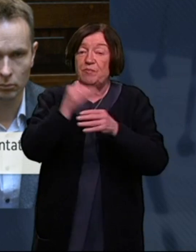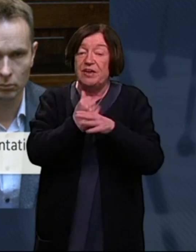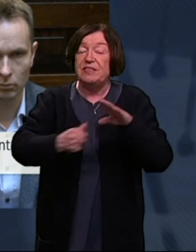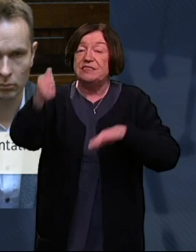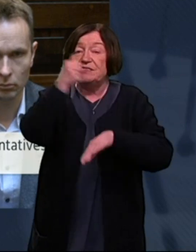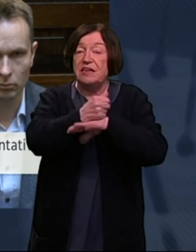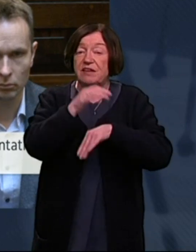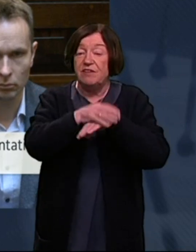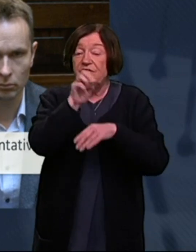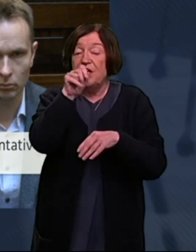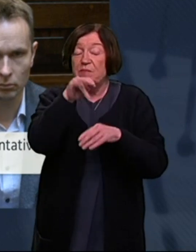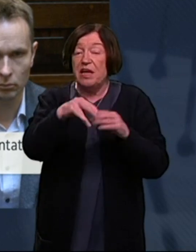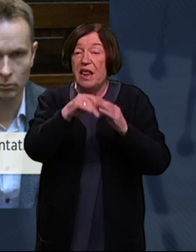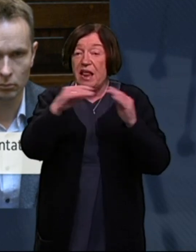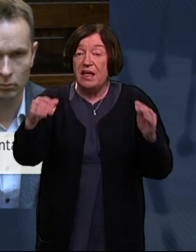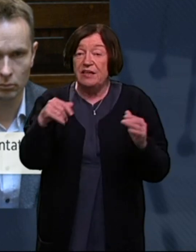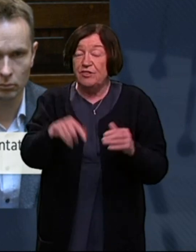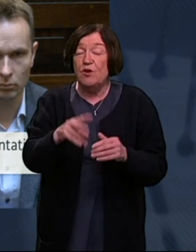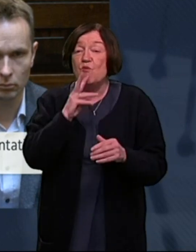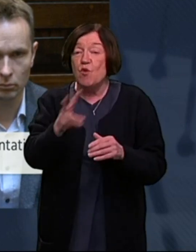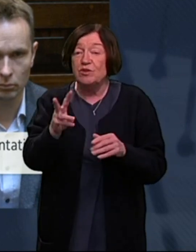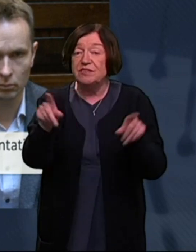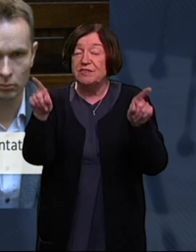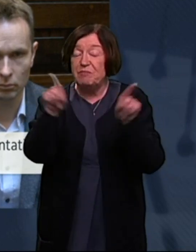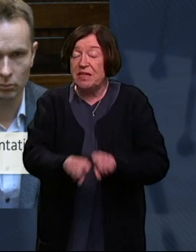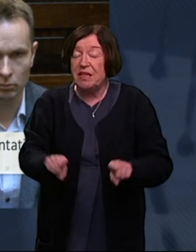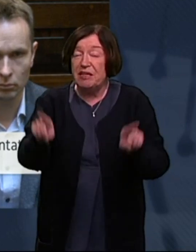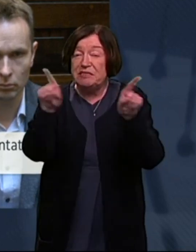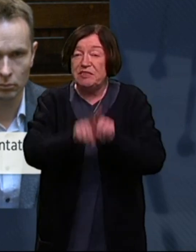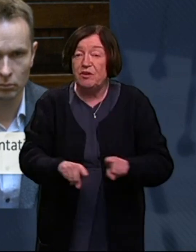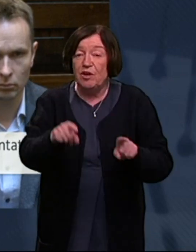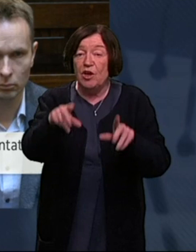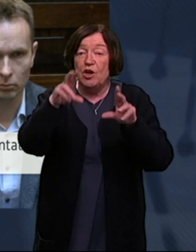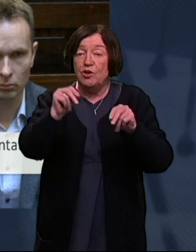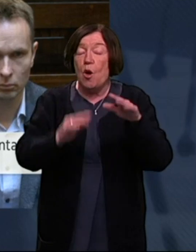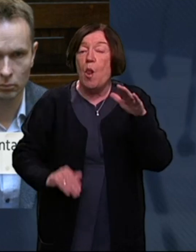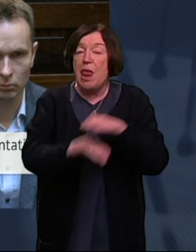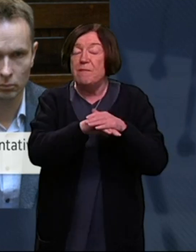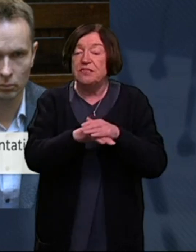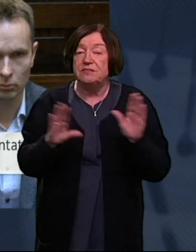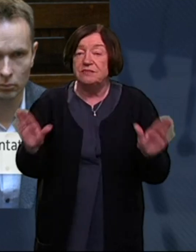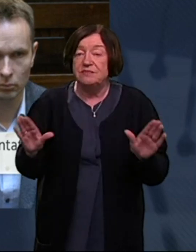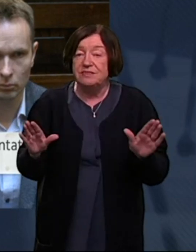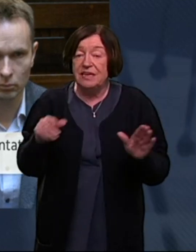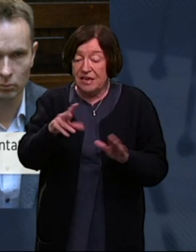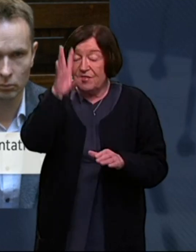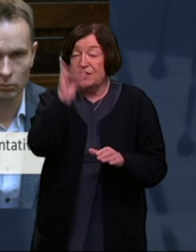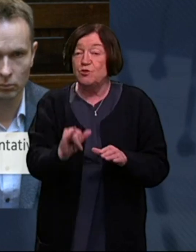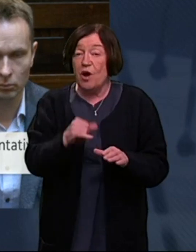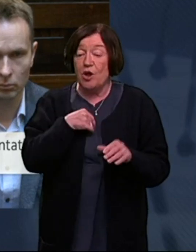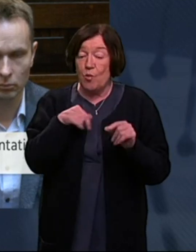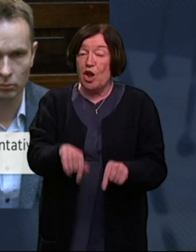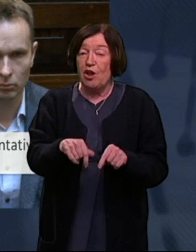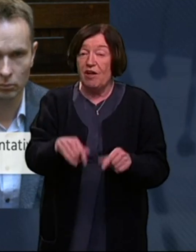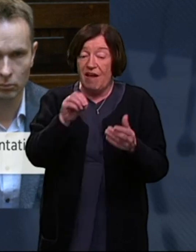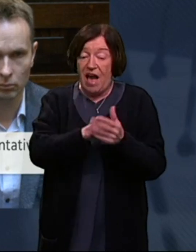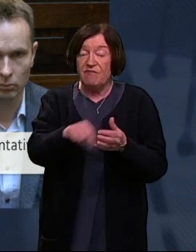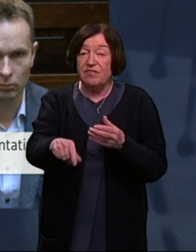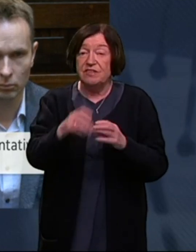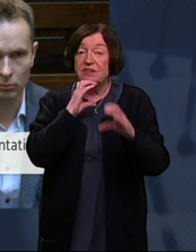limits. The mantra has always been "No limits". That is why we are having this conversation today.